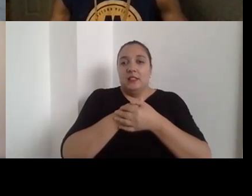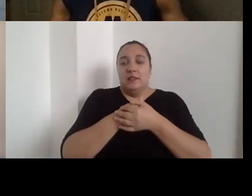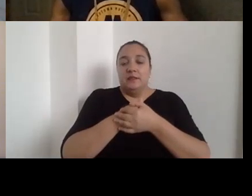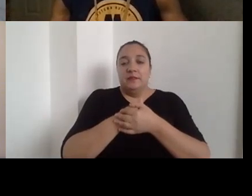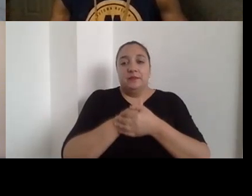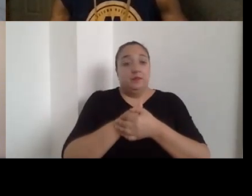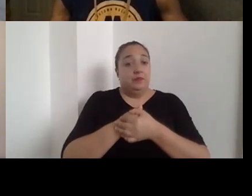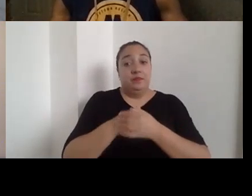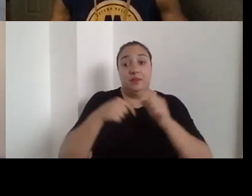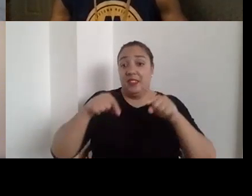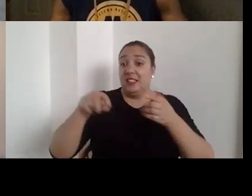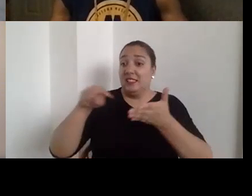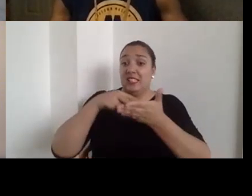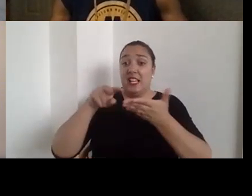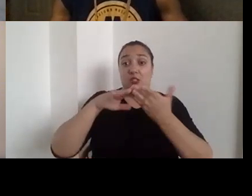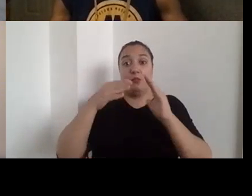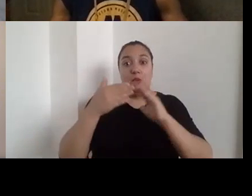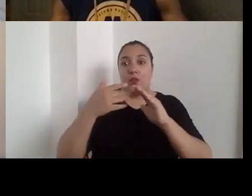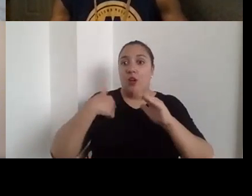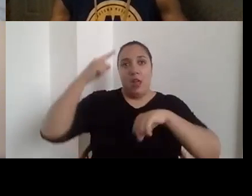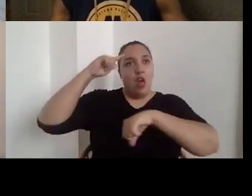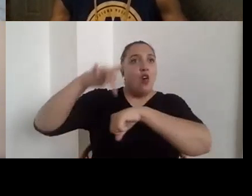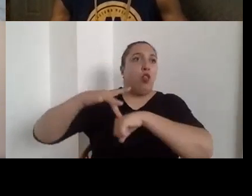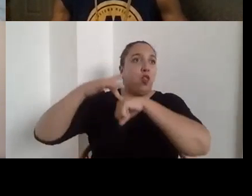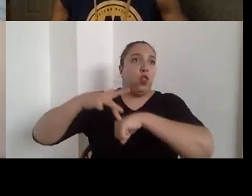Things are -- projects are set up to have a performance or to